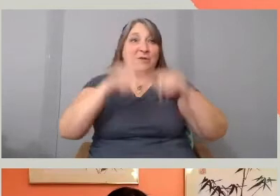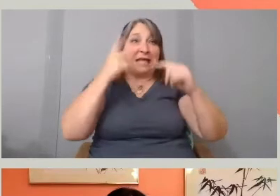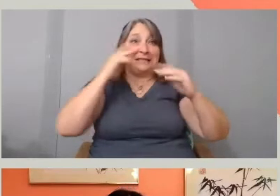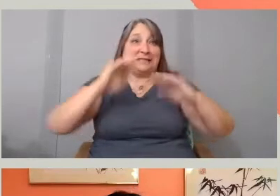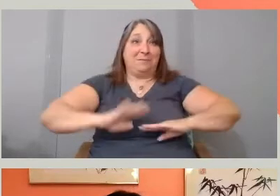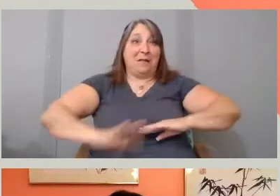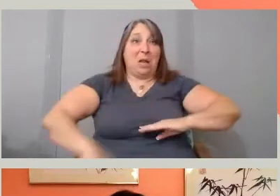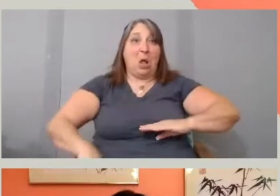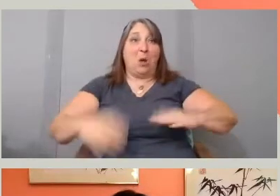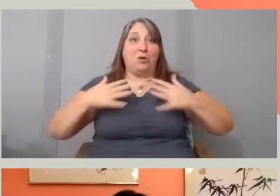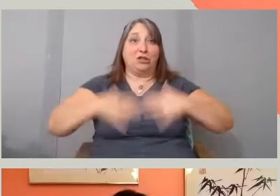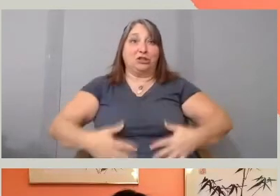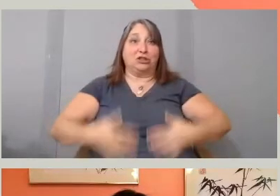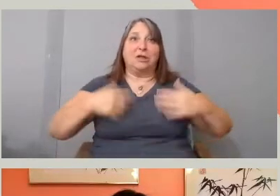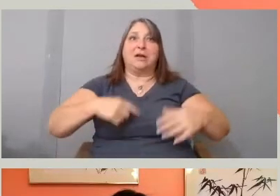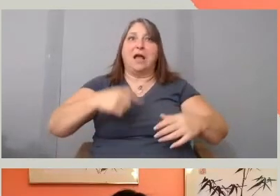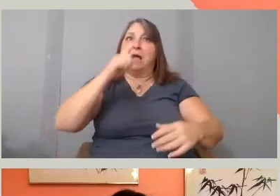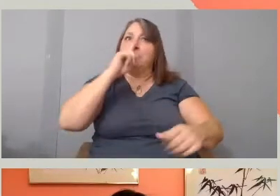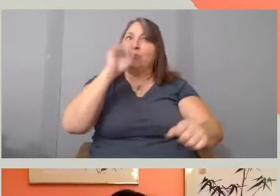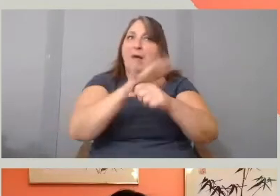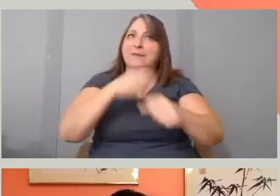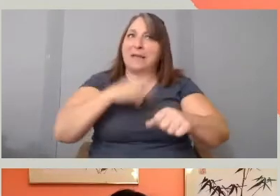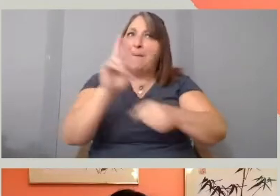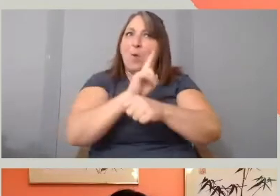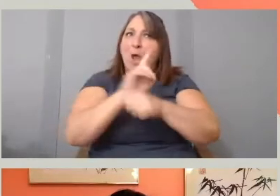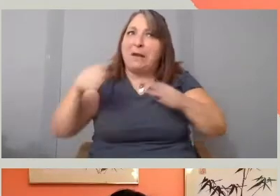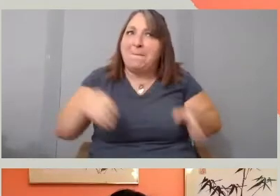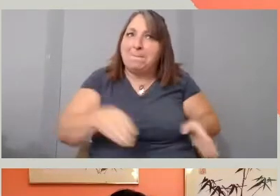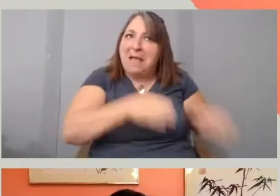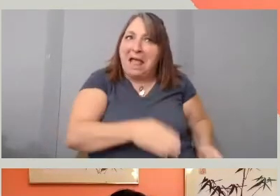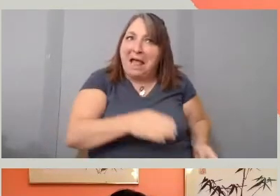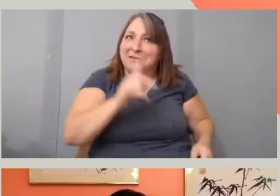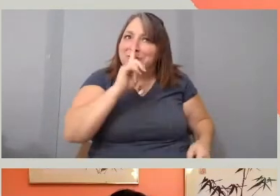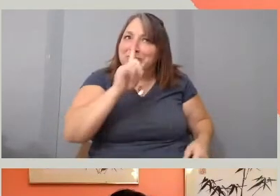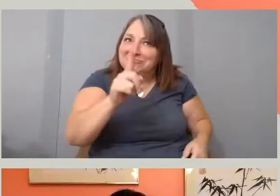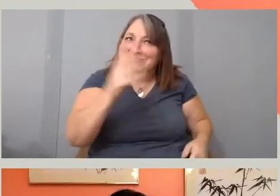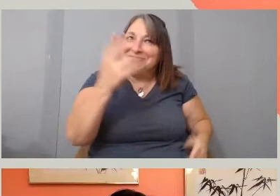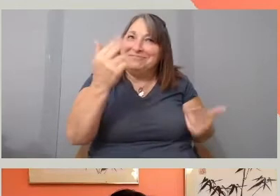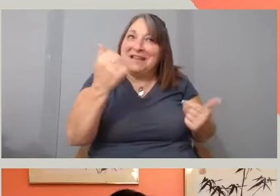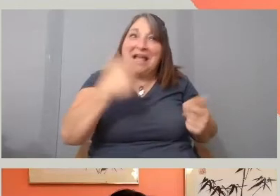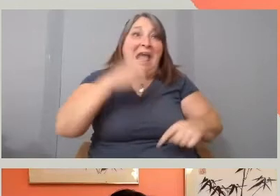I assure you that I'm indeed wearing pants. Now I can speak for my colleagues.